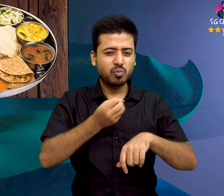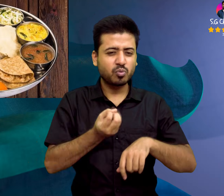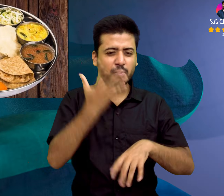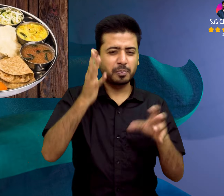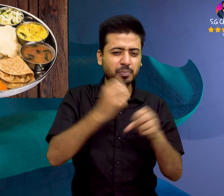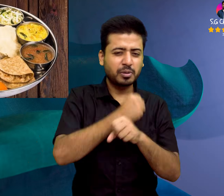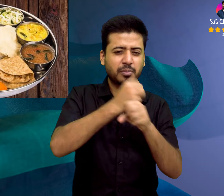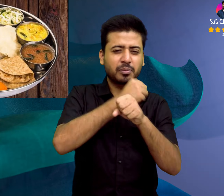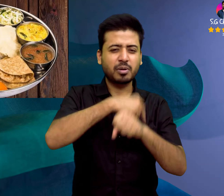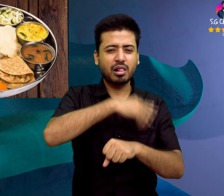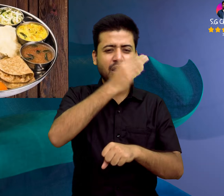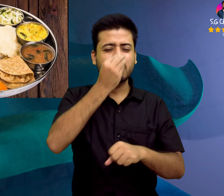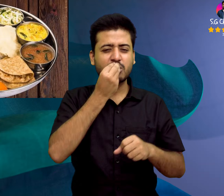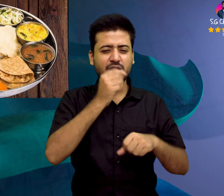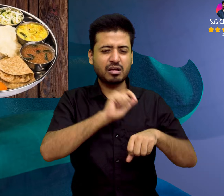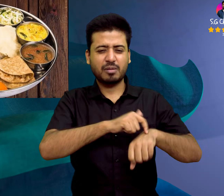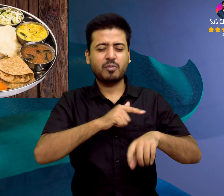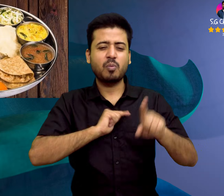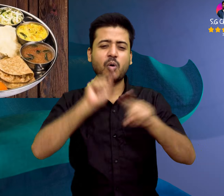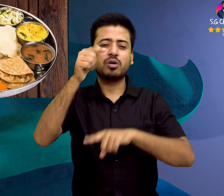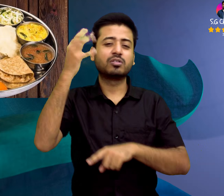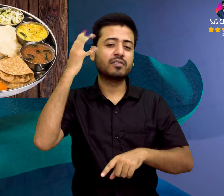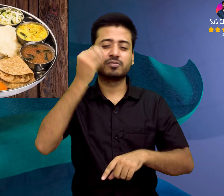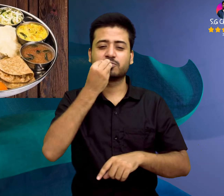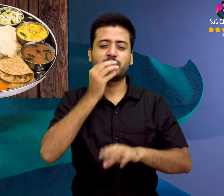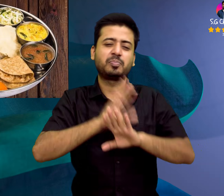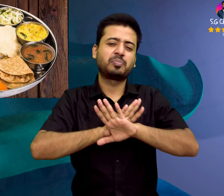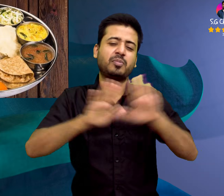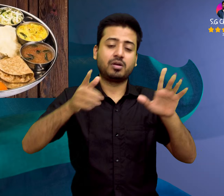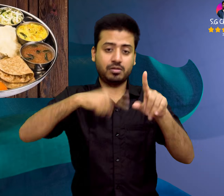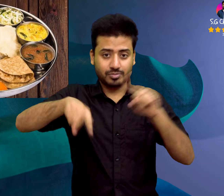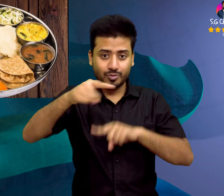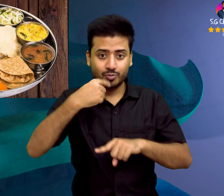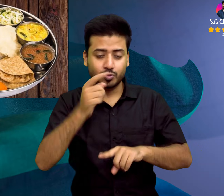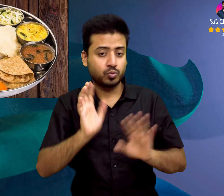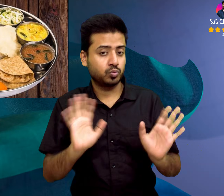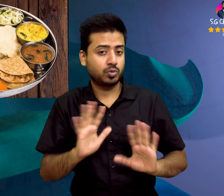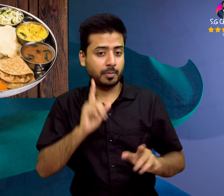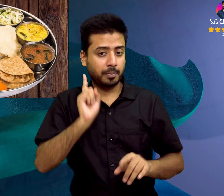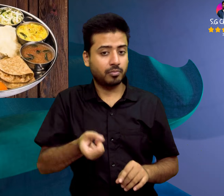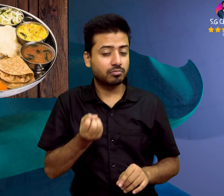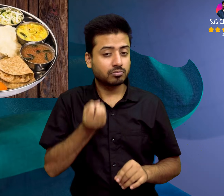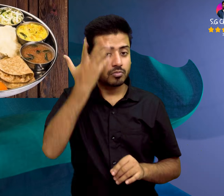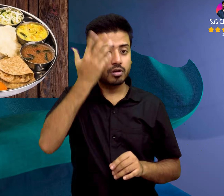Black coffee contains caffeine, a potent central nervous system stimulant that works primarily as